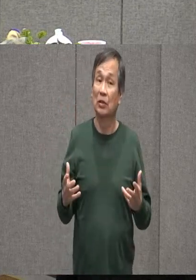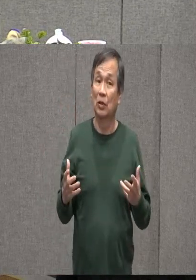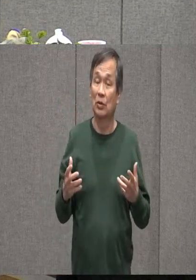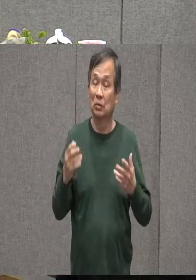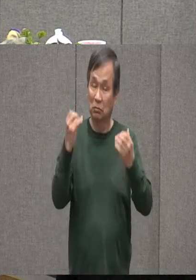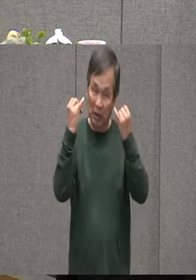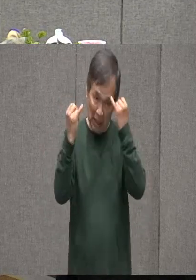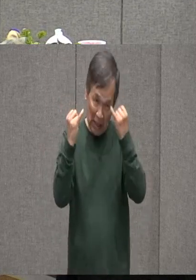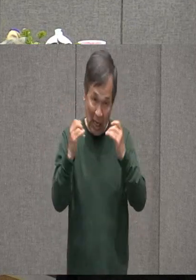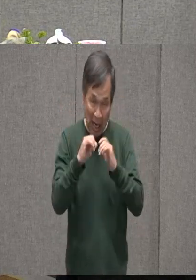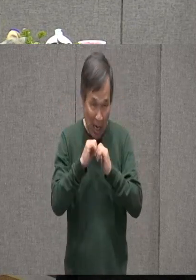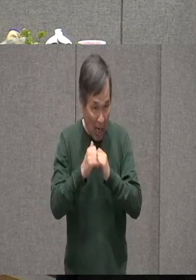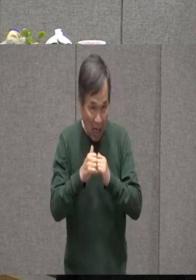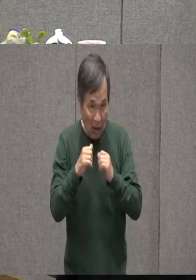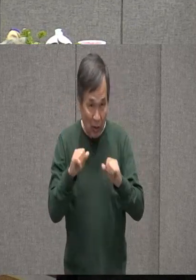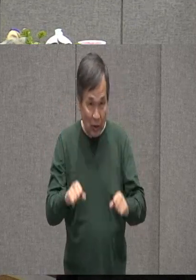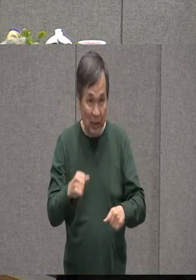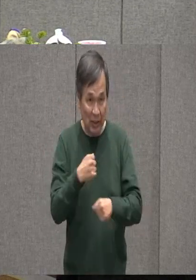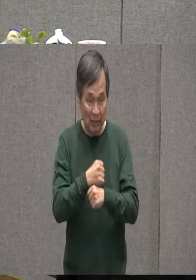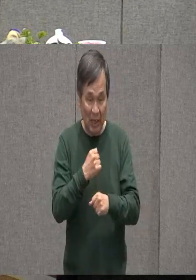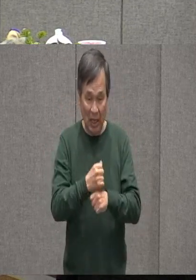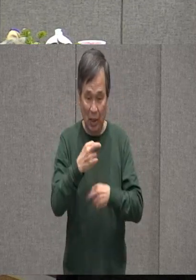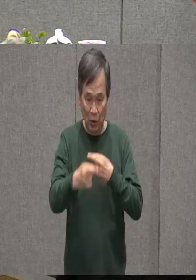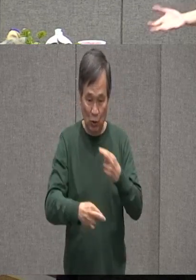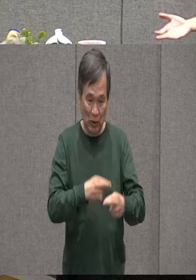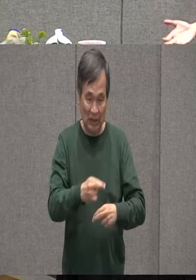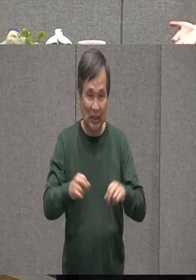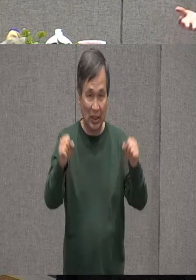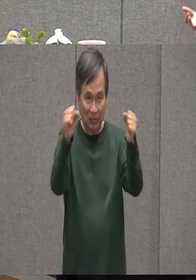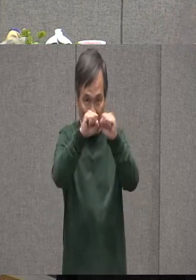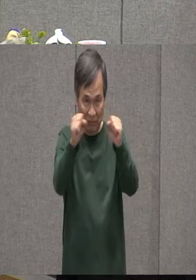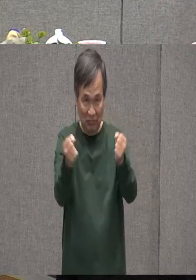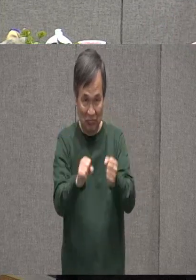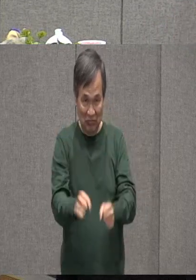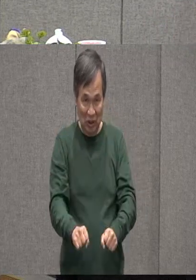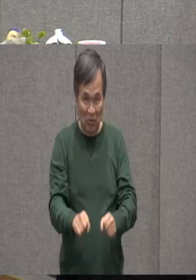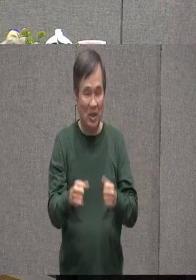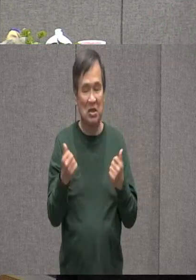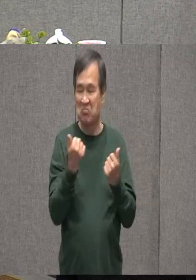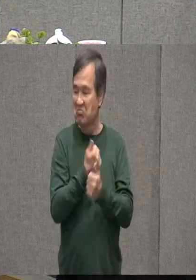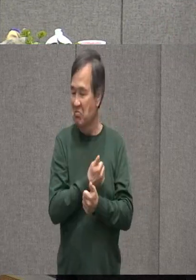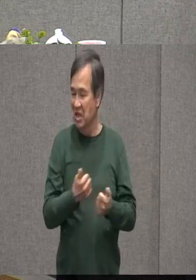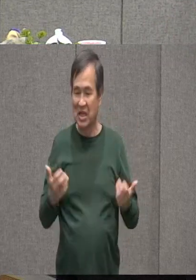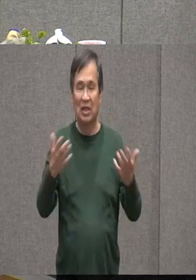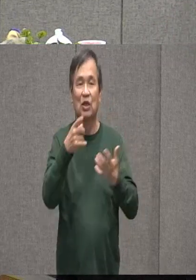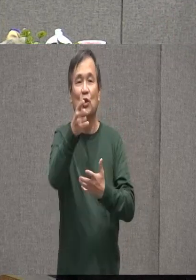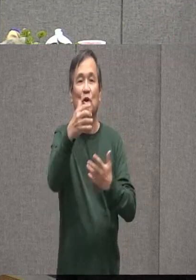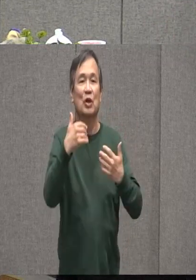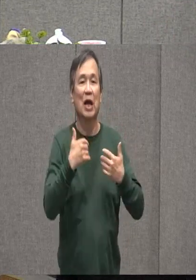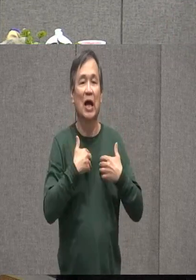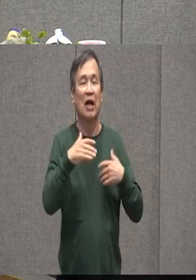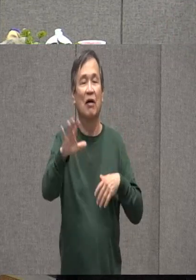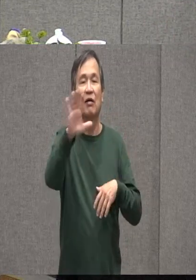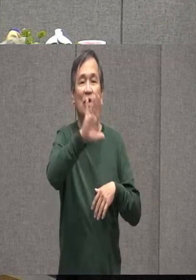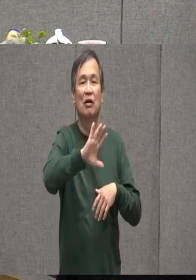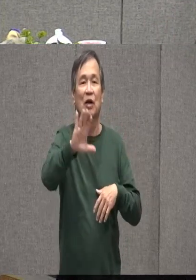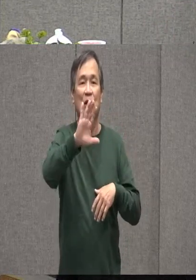for how you can make a recycled sculpture using pretty much anything you have around the house. I took pictures of these